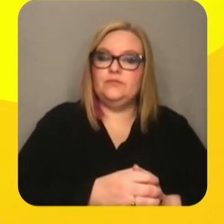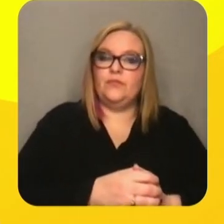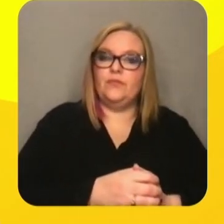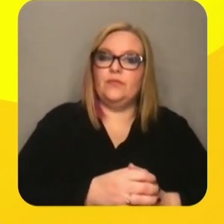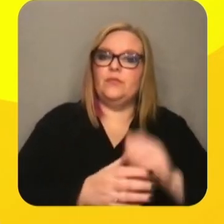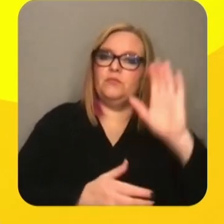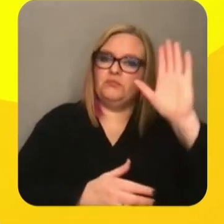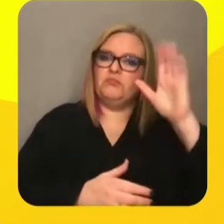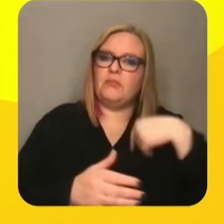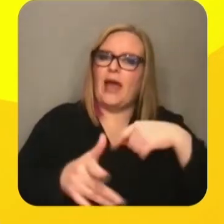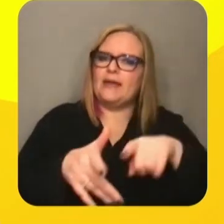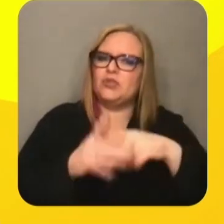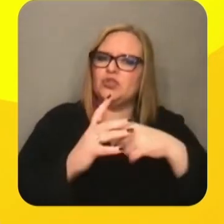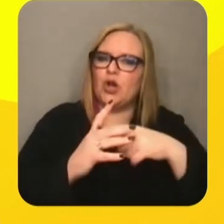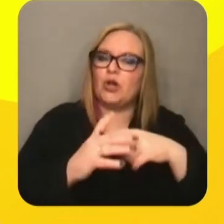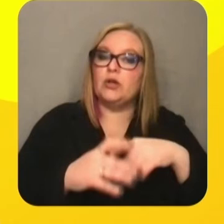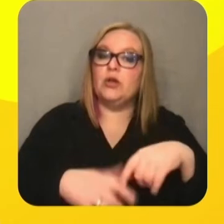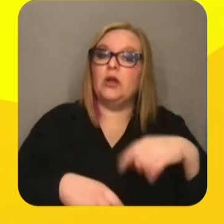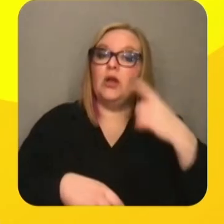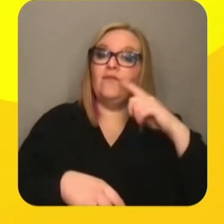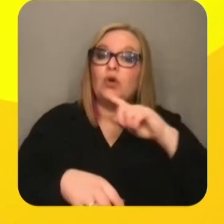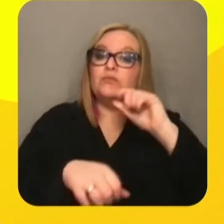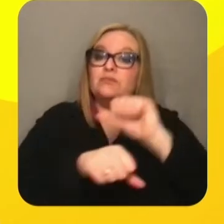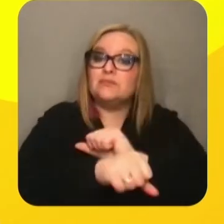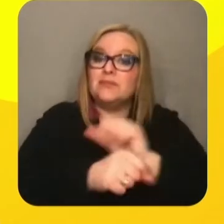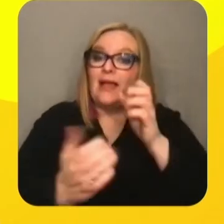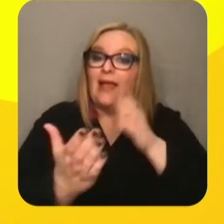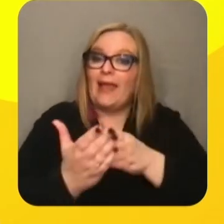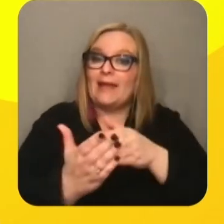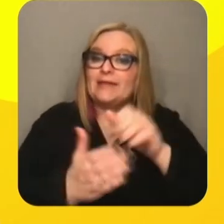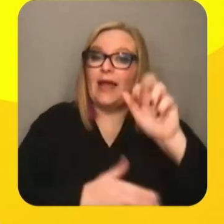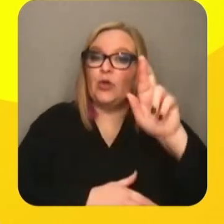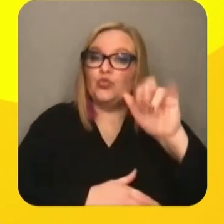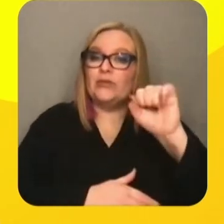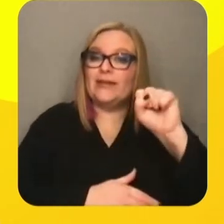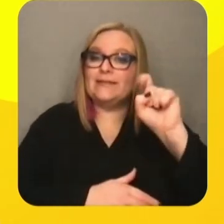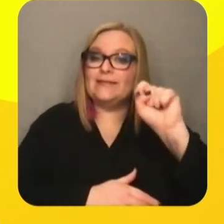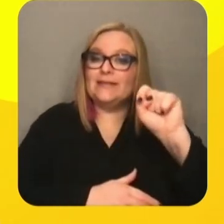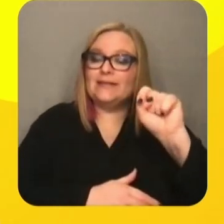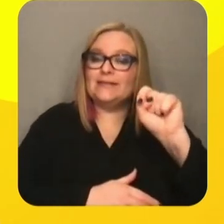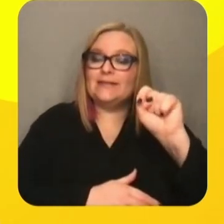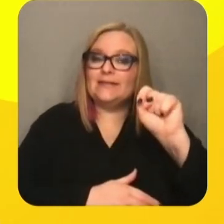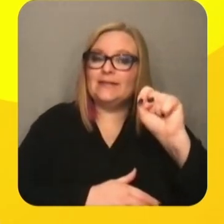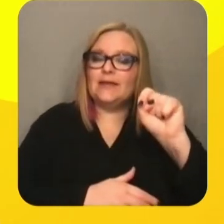I think to be truly anti-racist is at peace of creating a space to educate everybody.